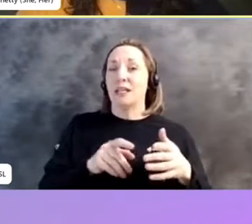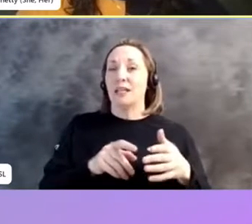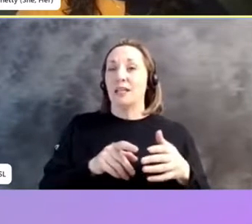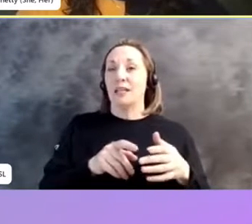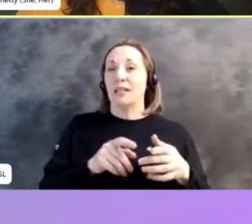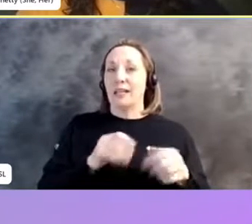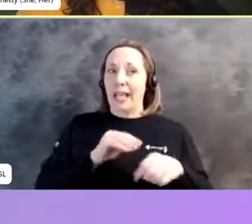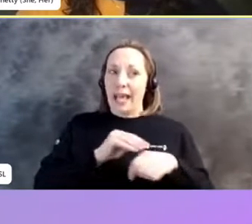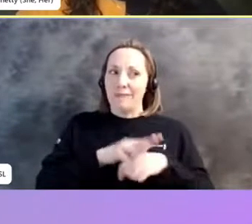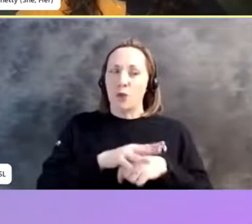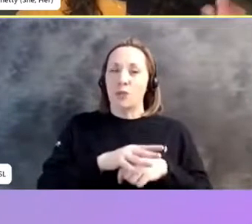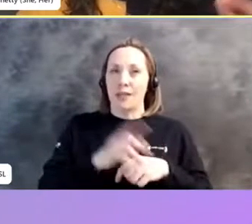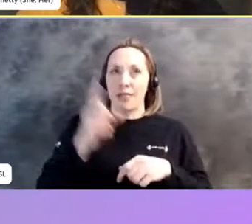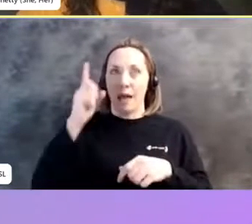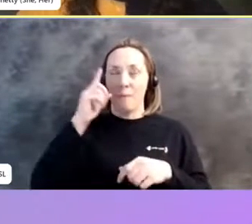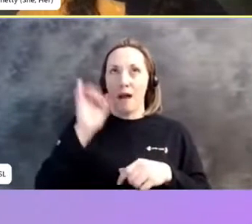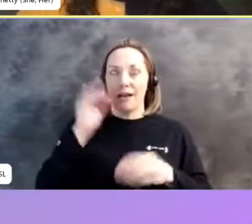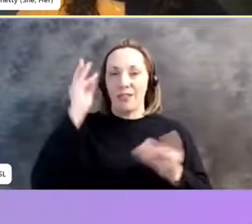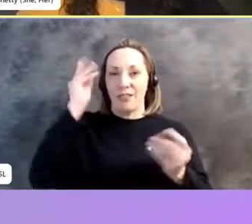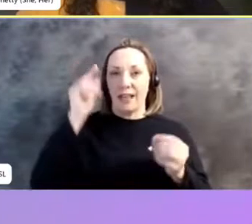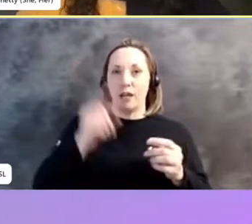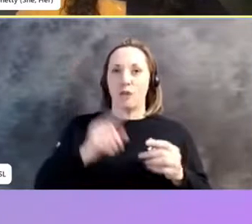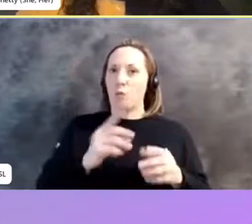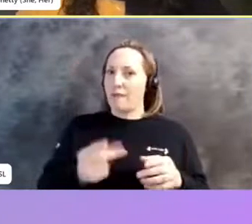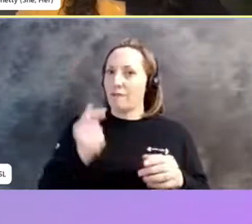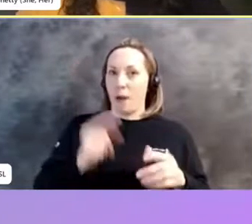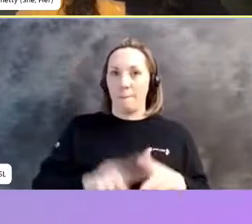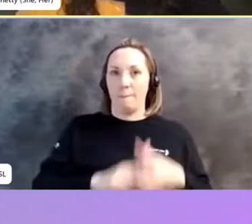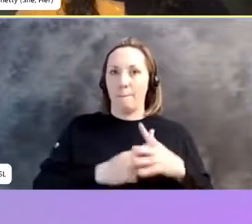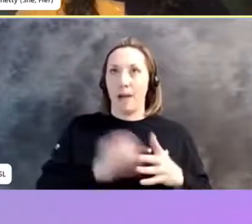do with our products, but in terms of shifting left it